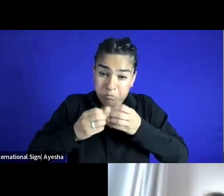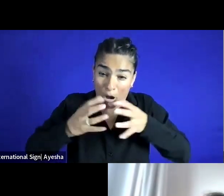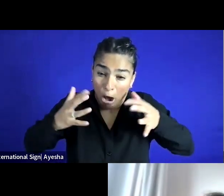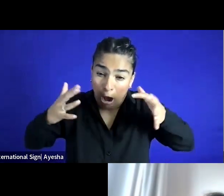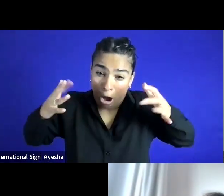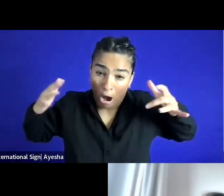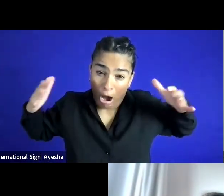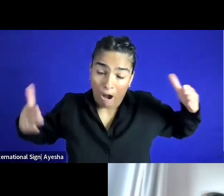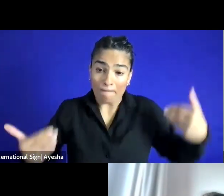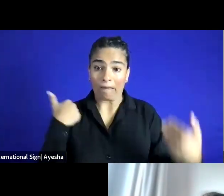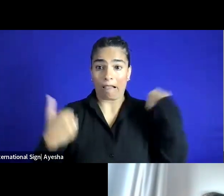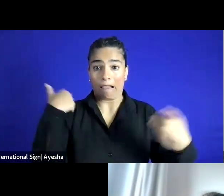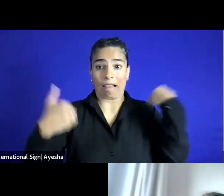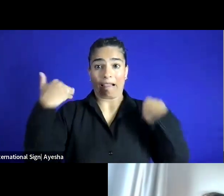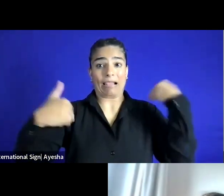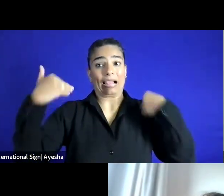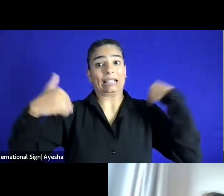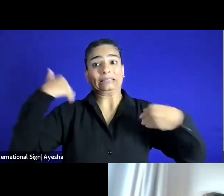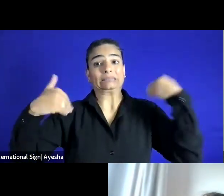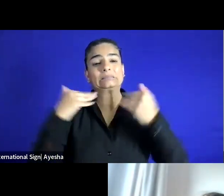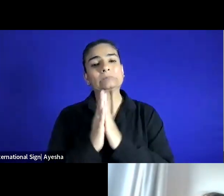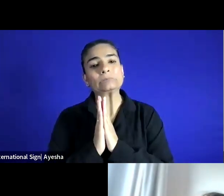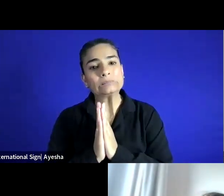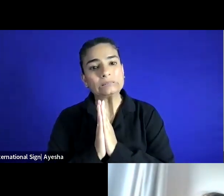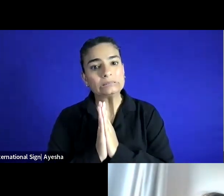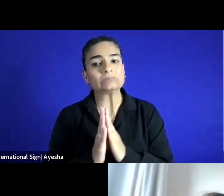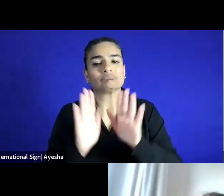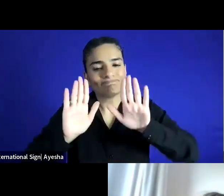So please, just, a little bit of patience in terms of us getting back to you.